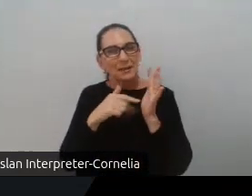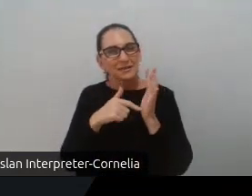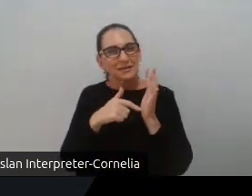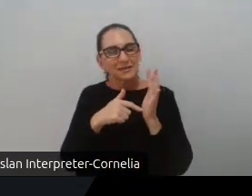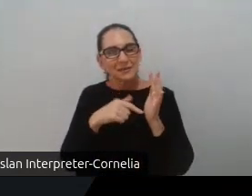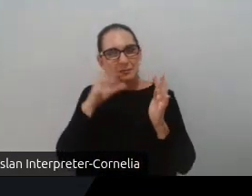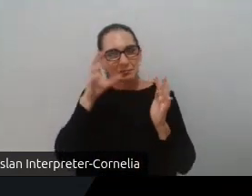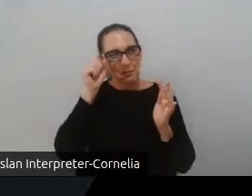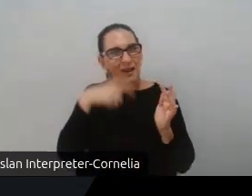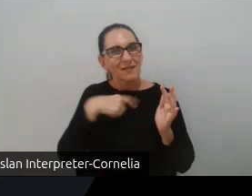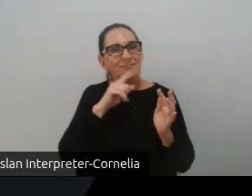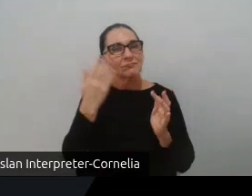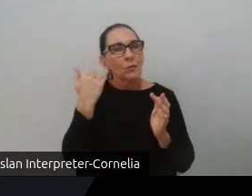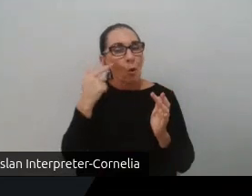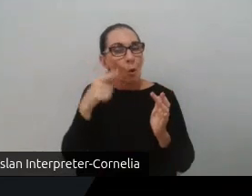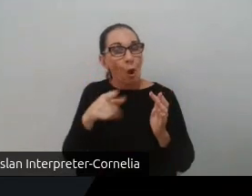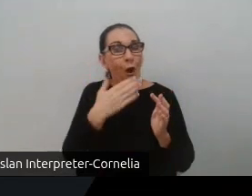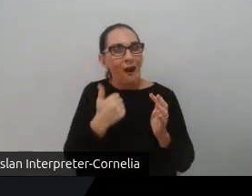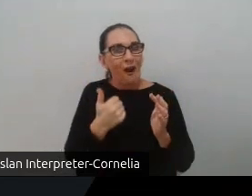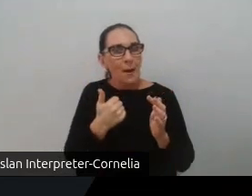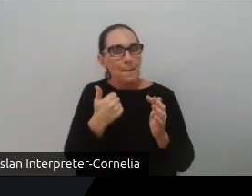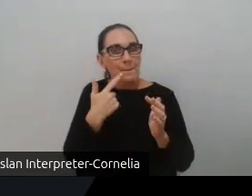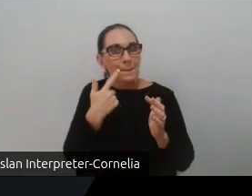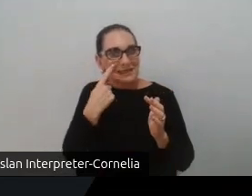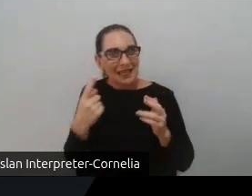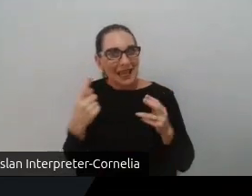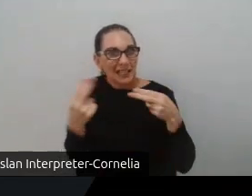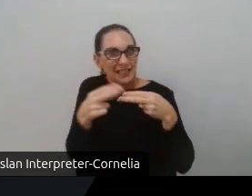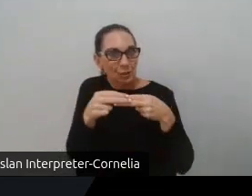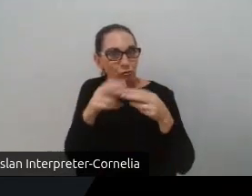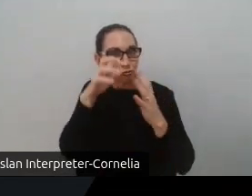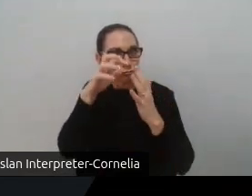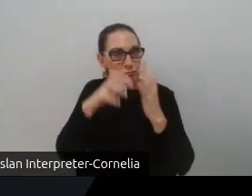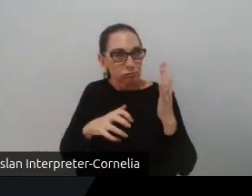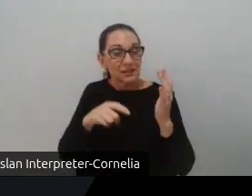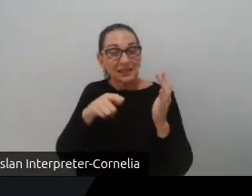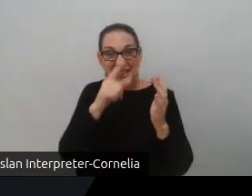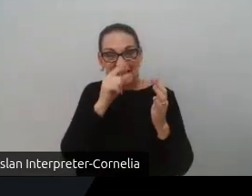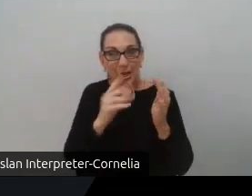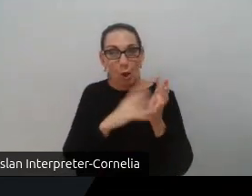see attached statement the applicant can attach a separate word document to their application to